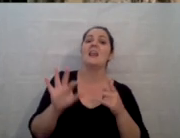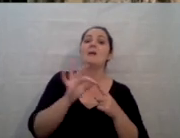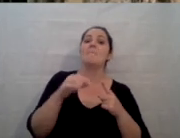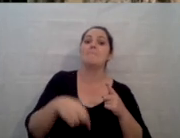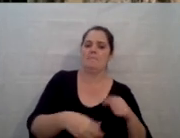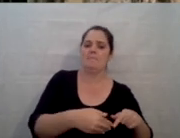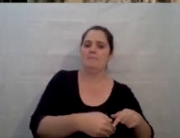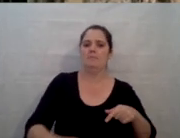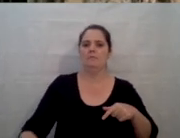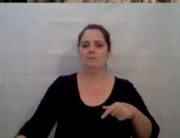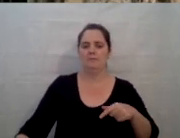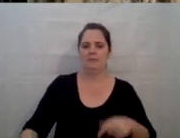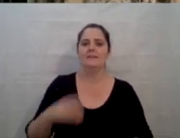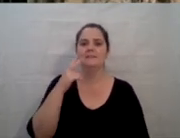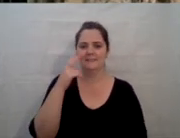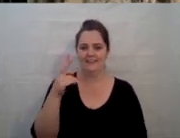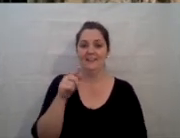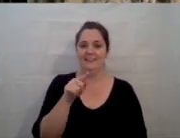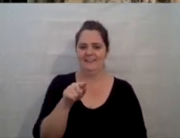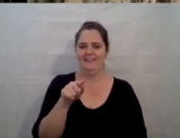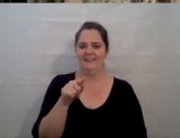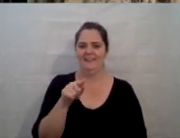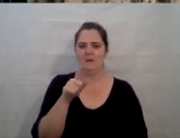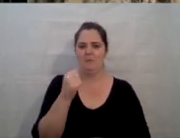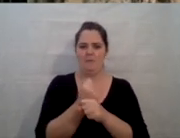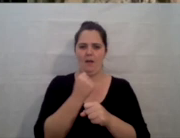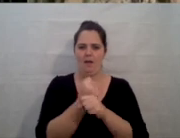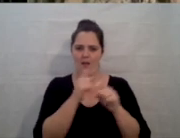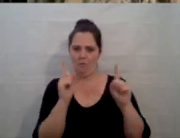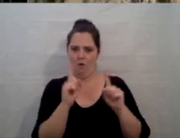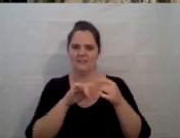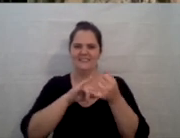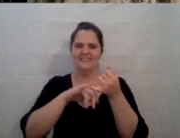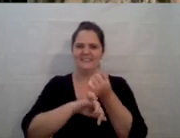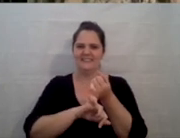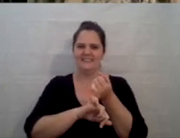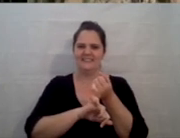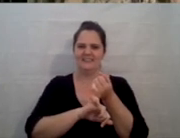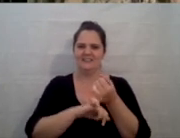she moves her shoulders in that direction – that creates an S-curve through her entire body.